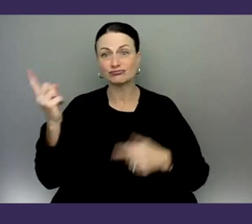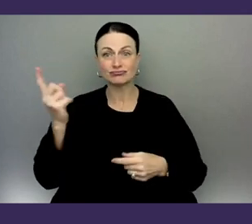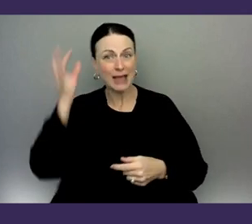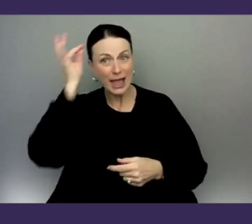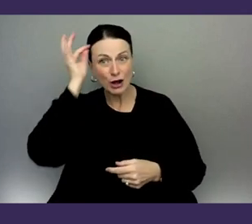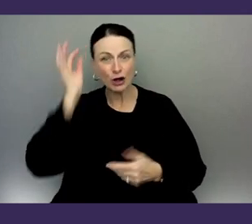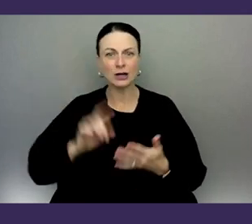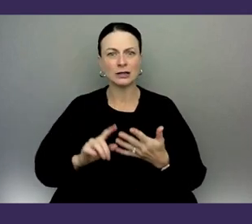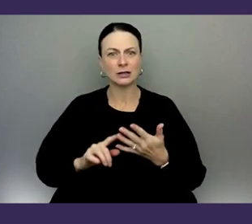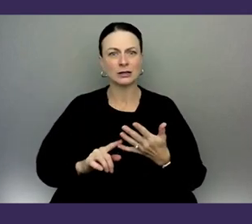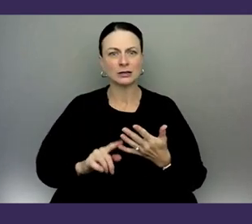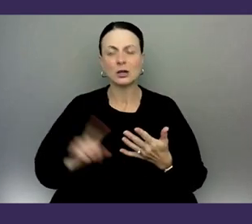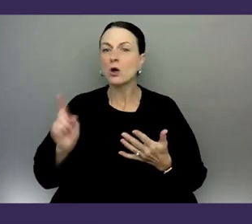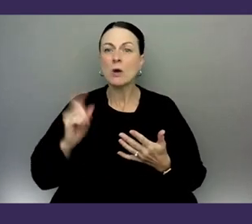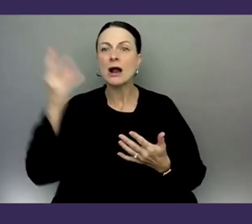and where you might go for dinner tonight.